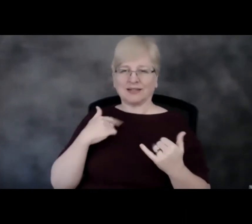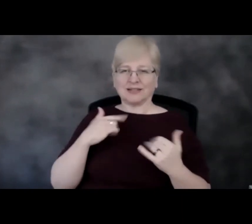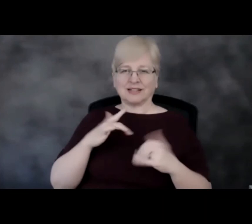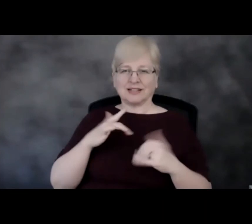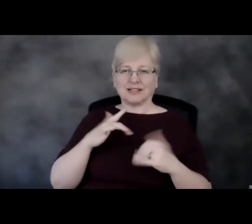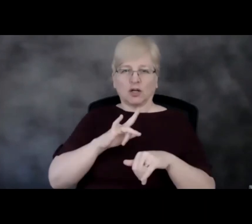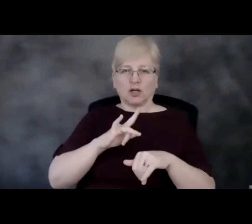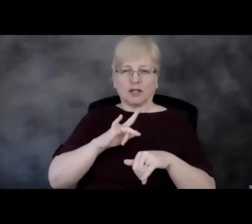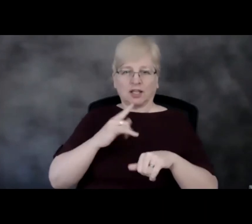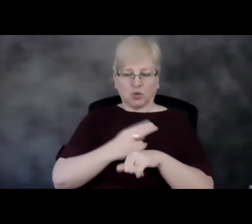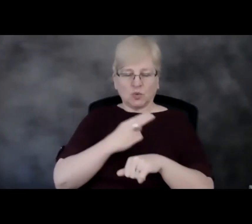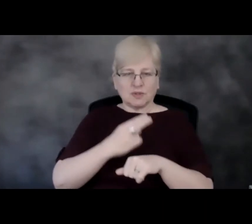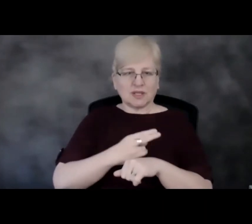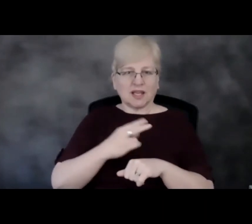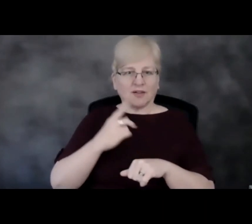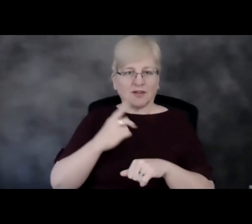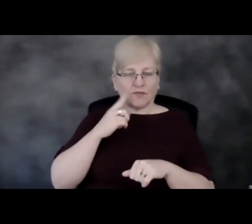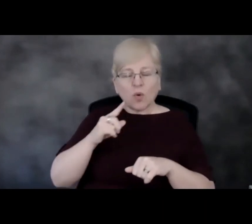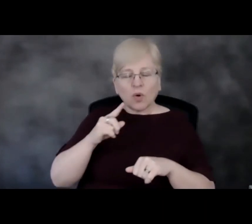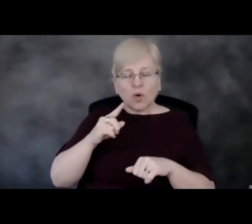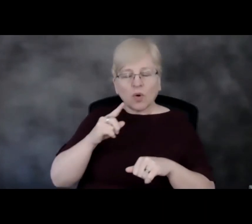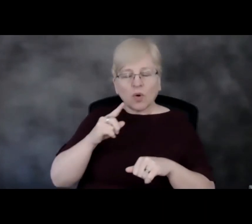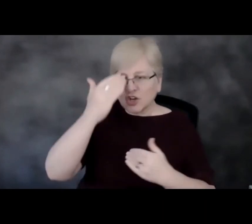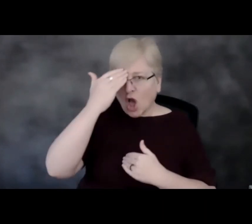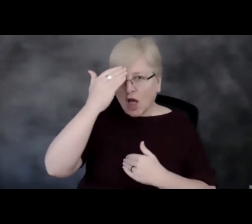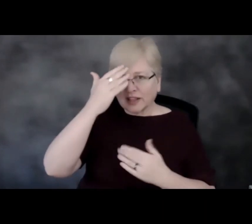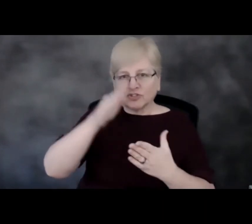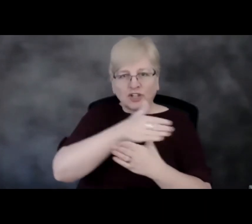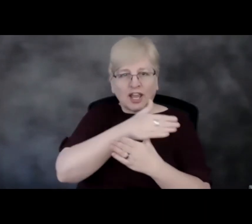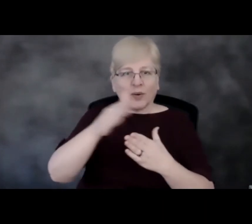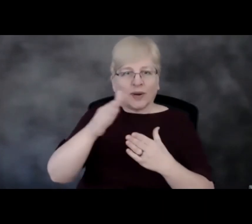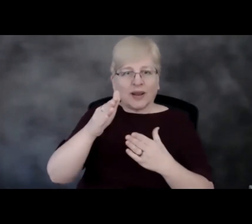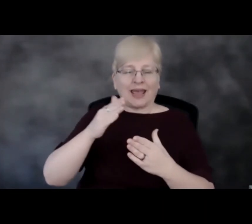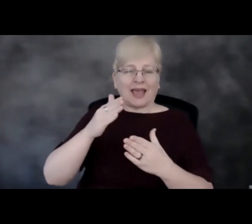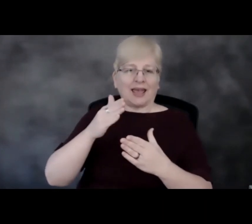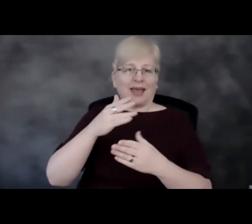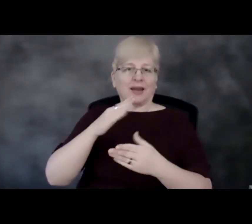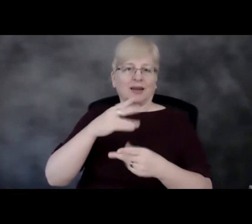sharing and production stage that are present 17:38:21 . A paper and annual meeting represents.